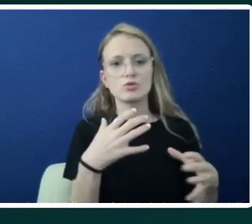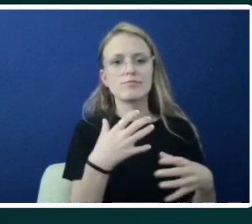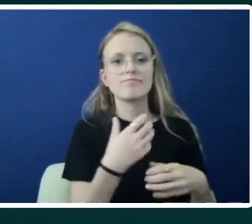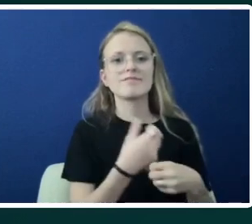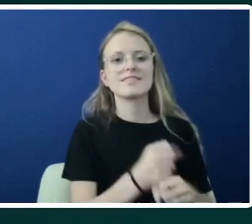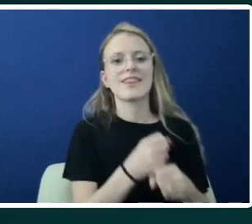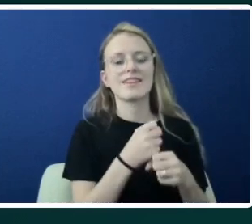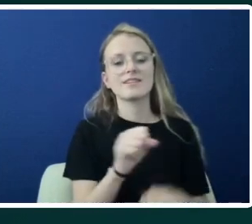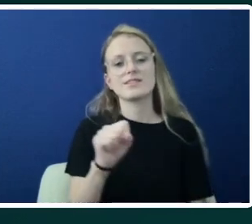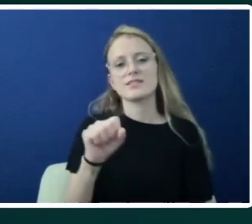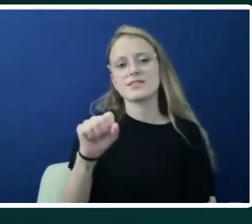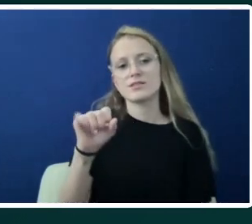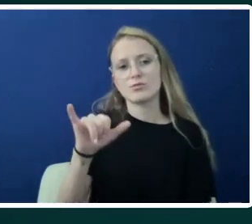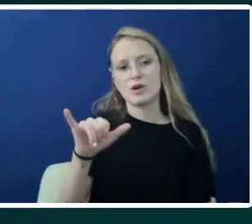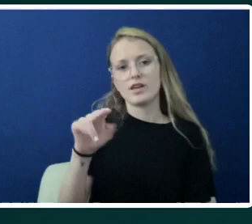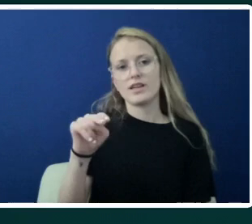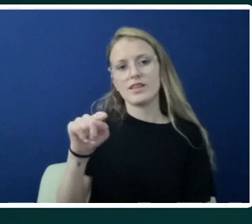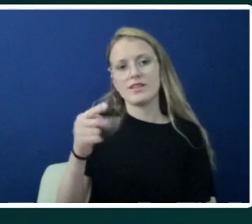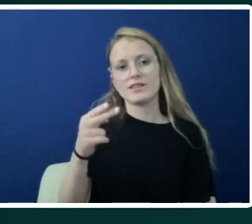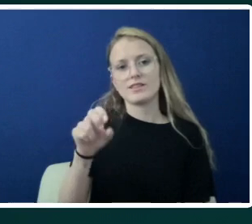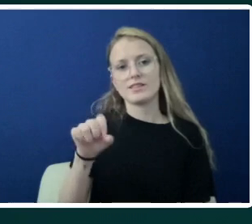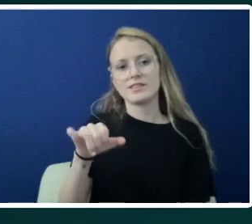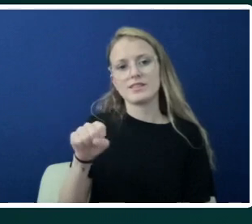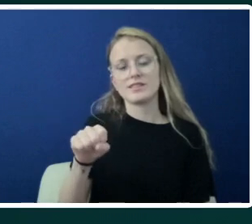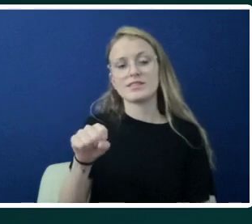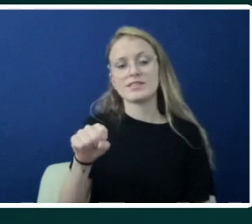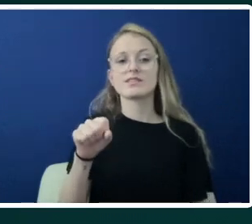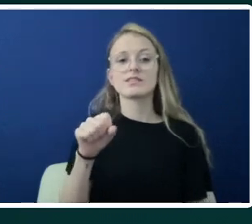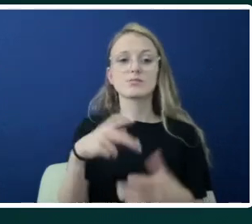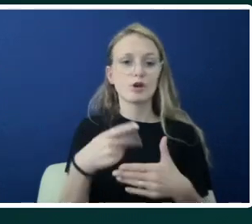civic issue, right? This is, you know, we're talking about the environment. And they had